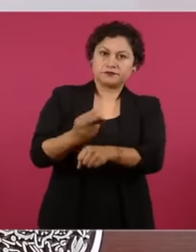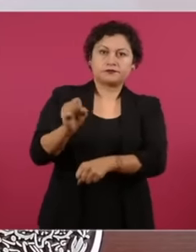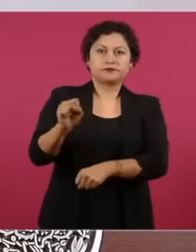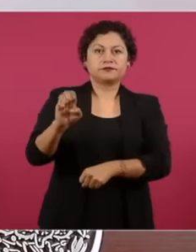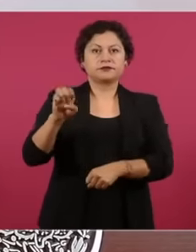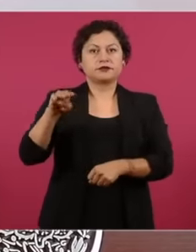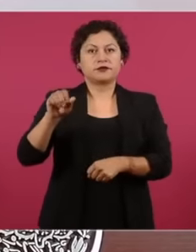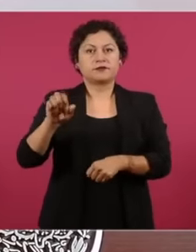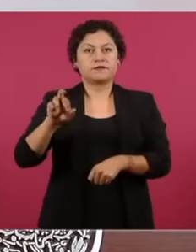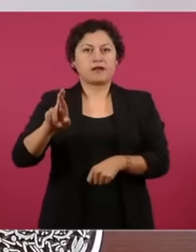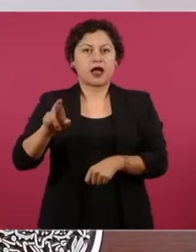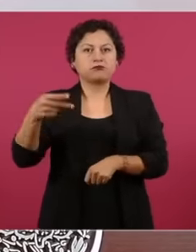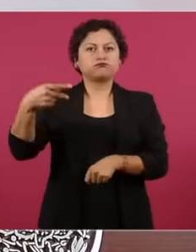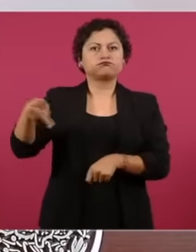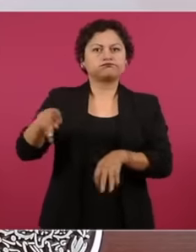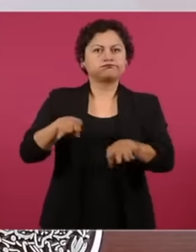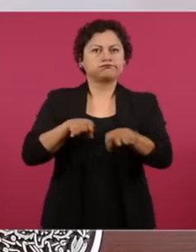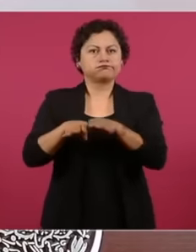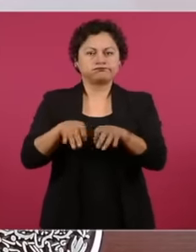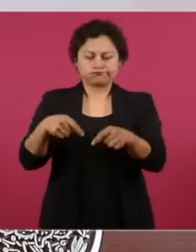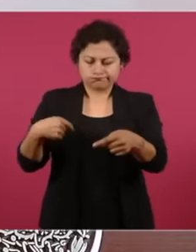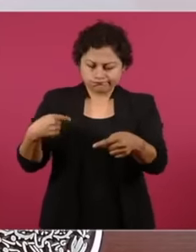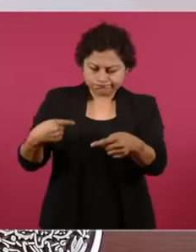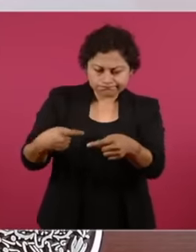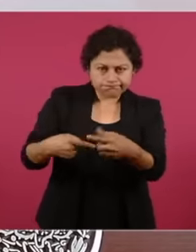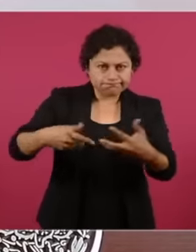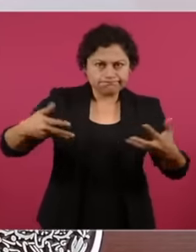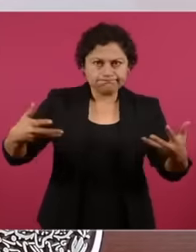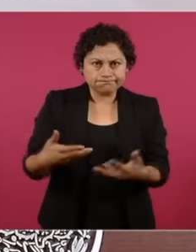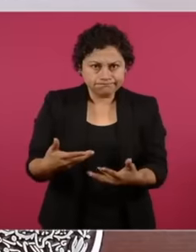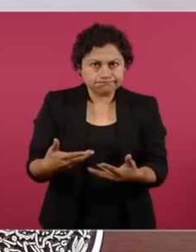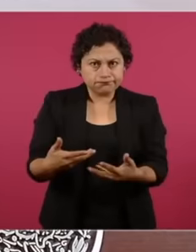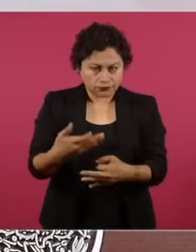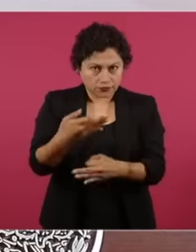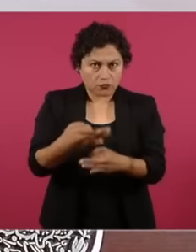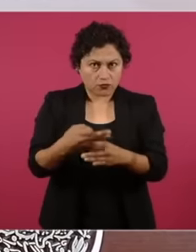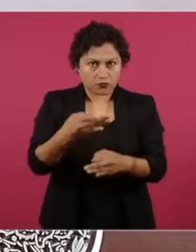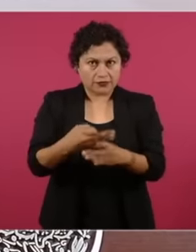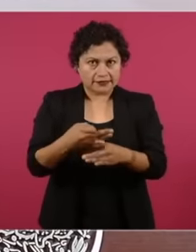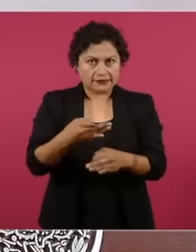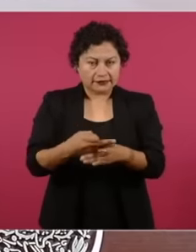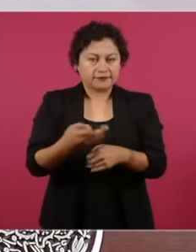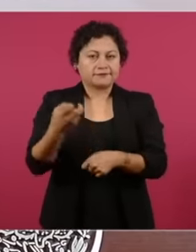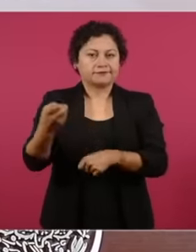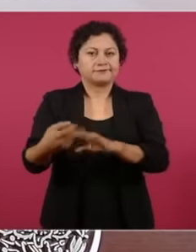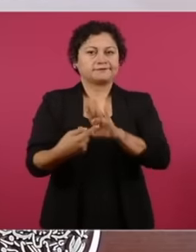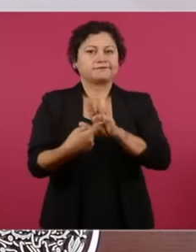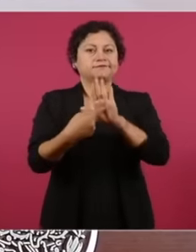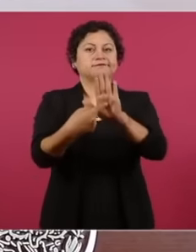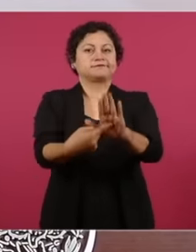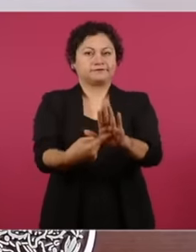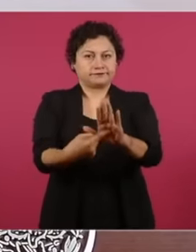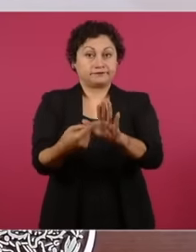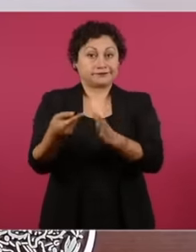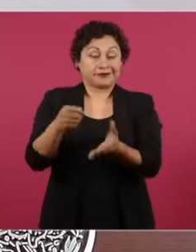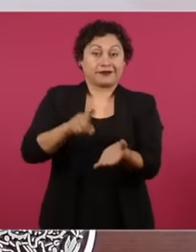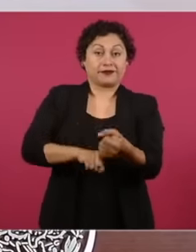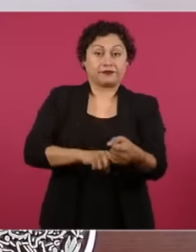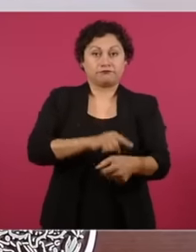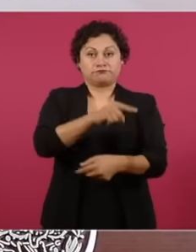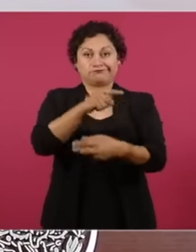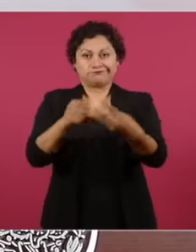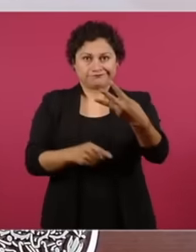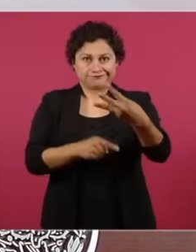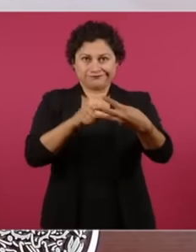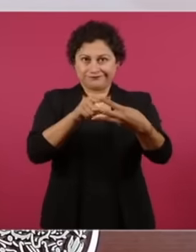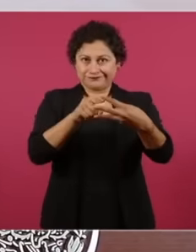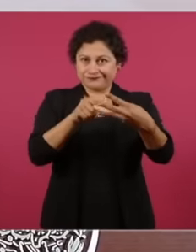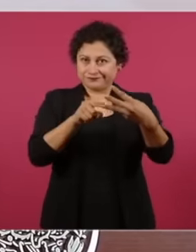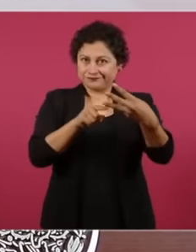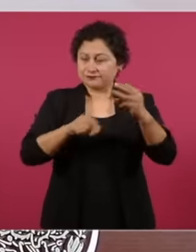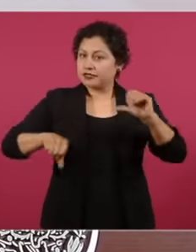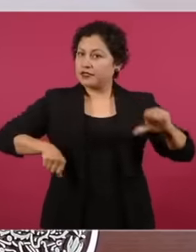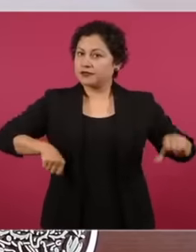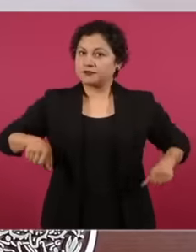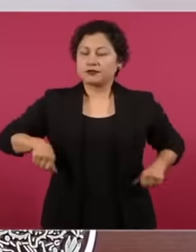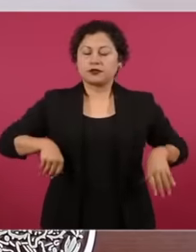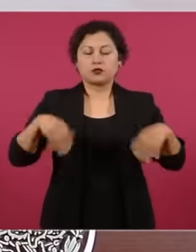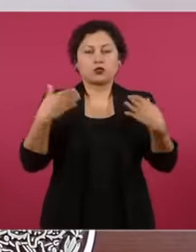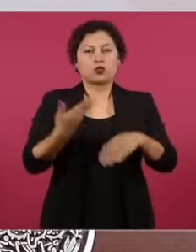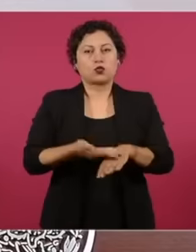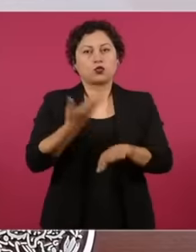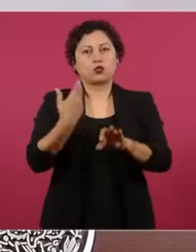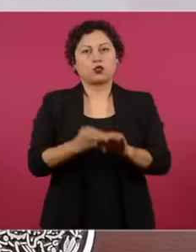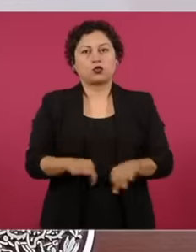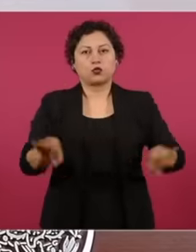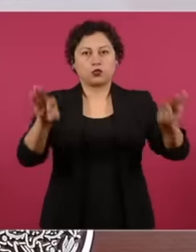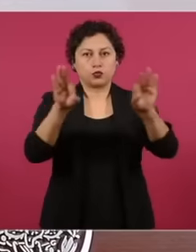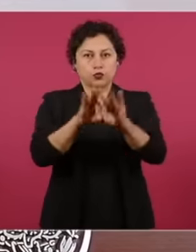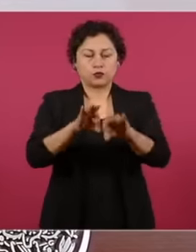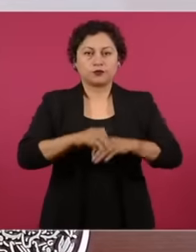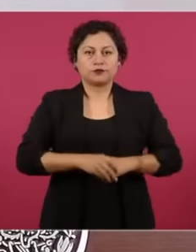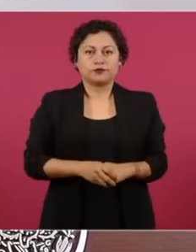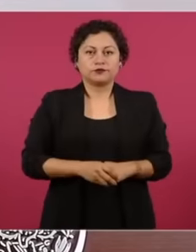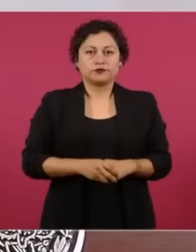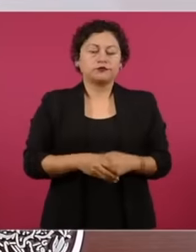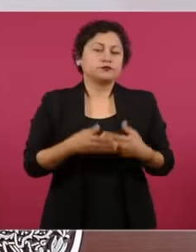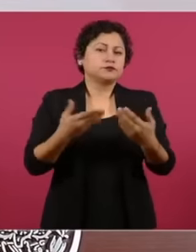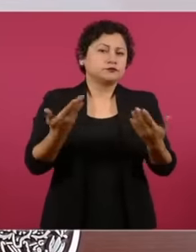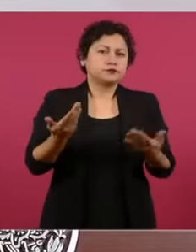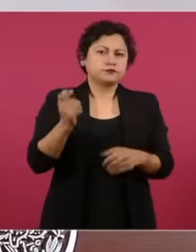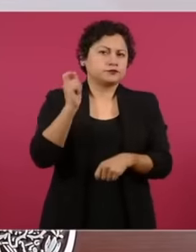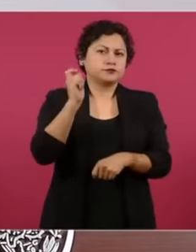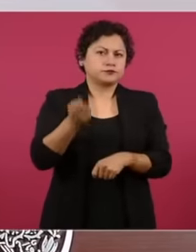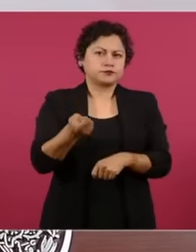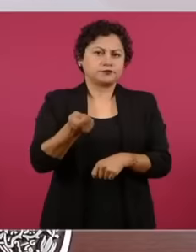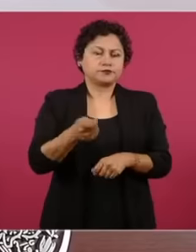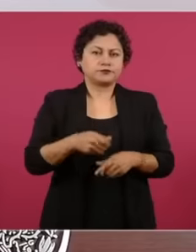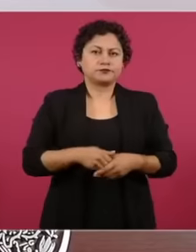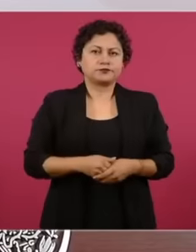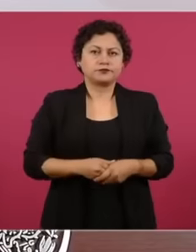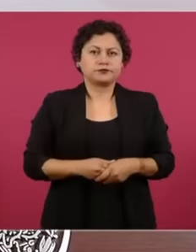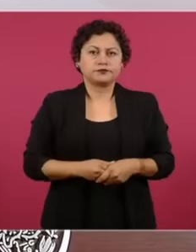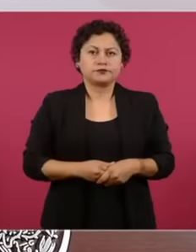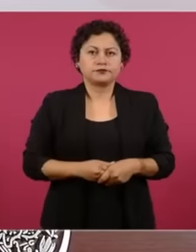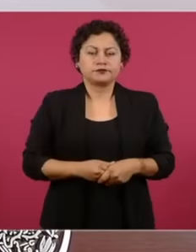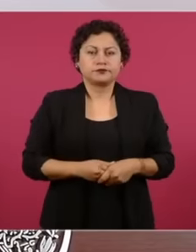in three actions that are very important. related to the construction of